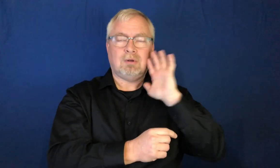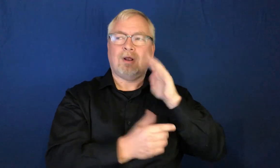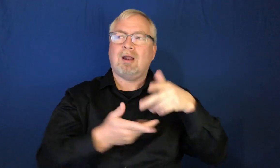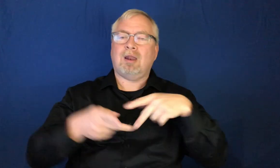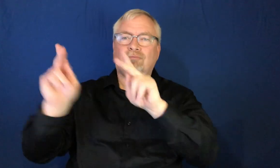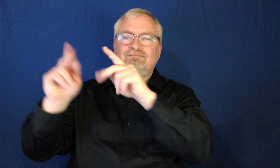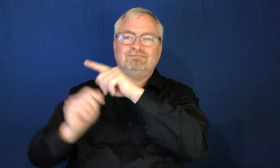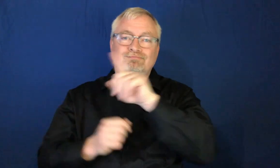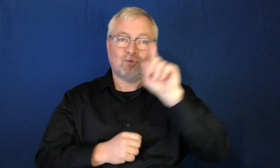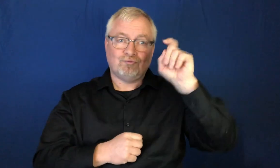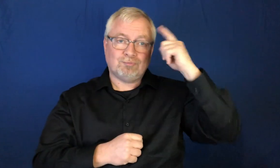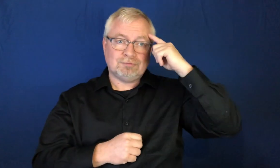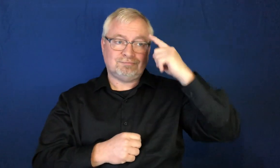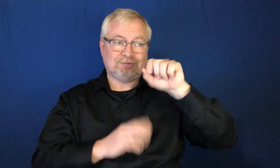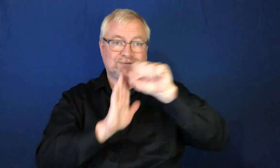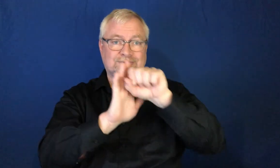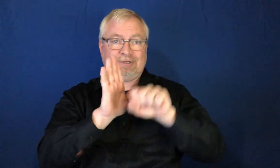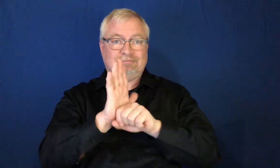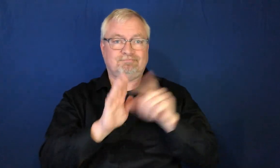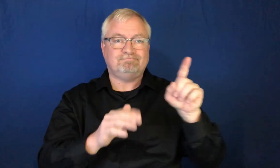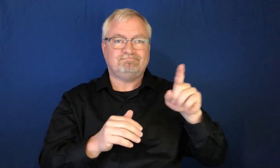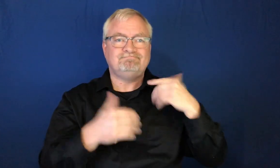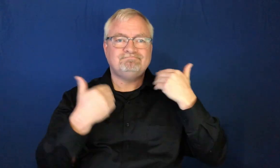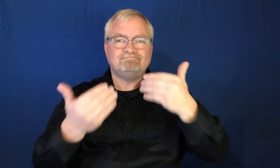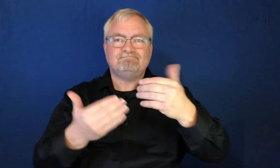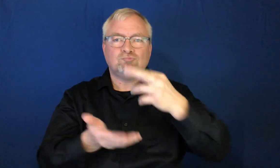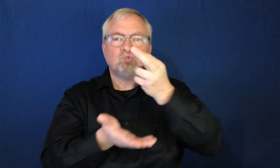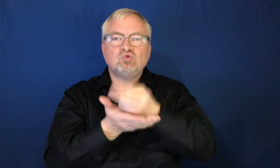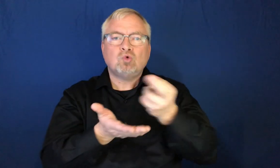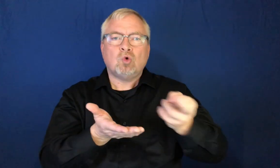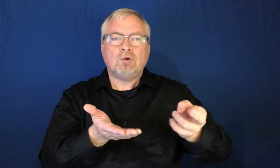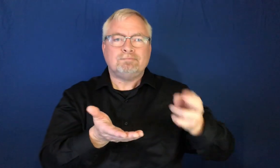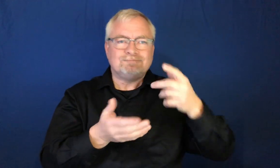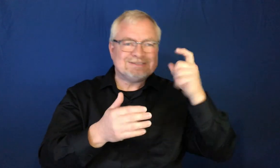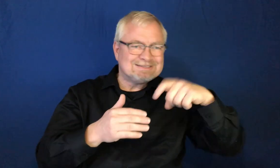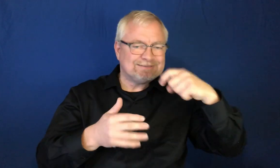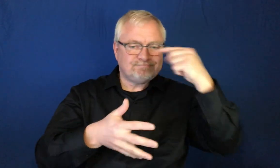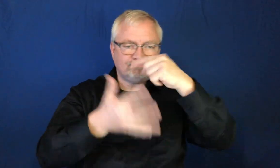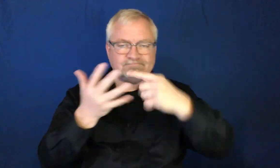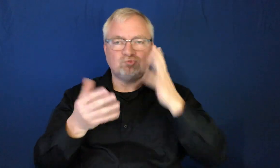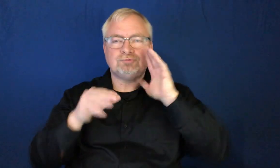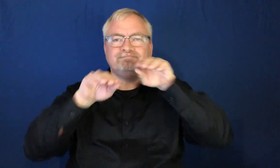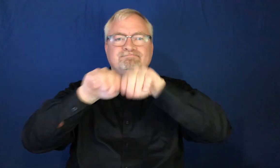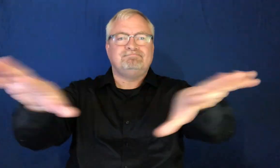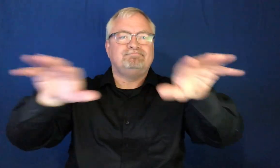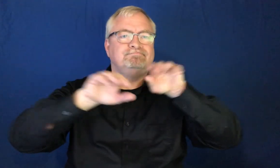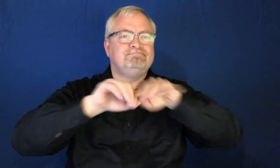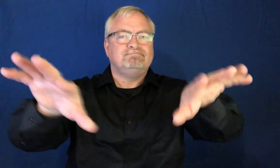that would give the state government the resources necessary to deploy resources